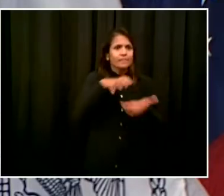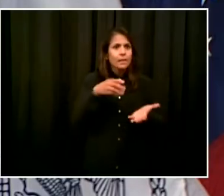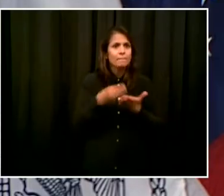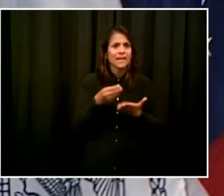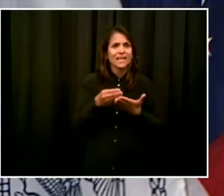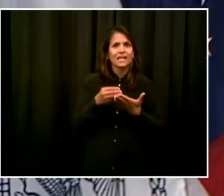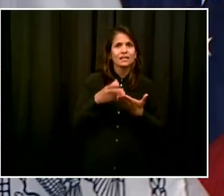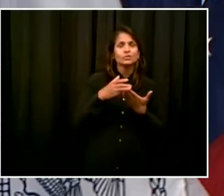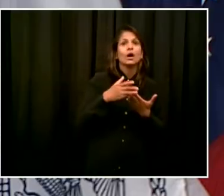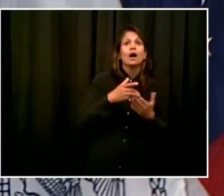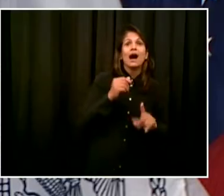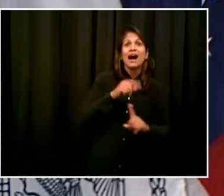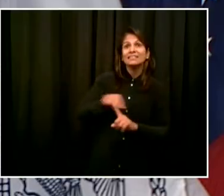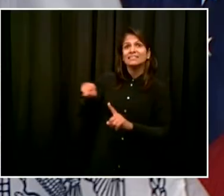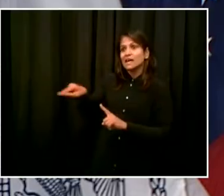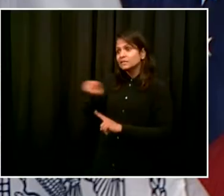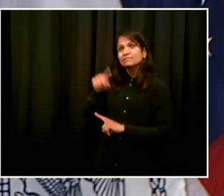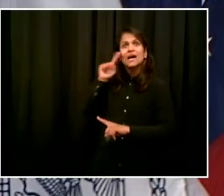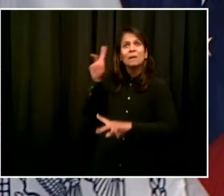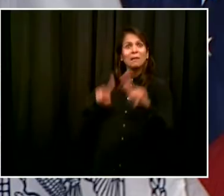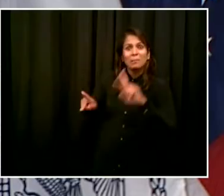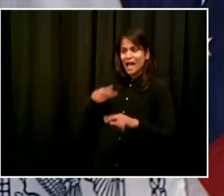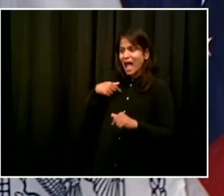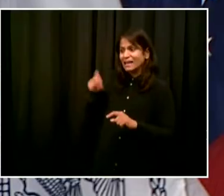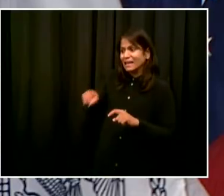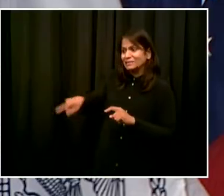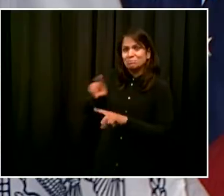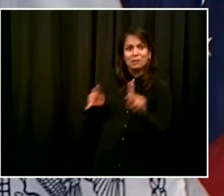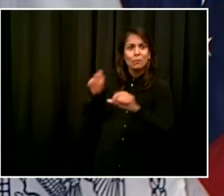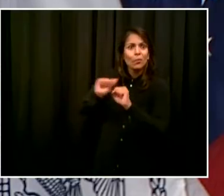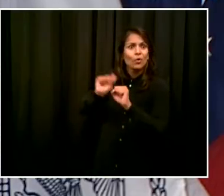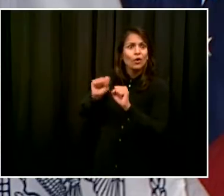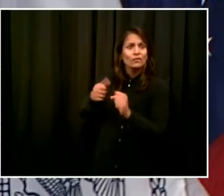CAN REEVALUATE BASED ON THE NEW FISCAL SITUATION